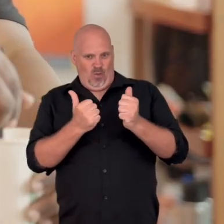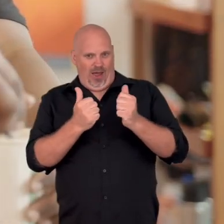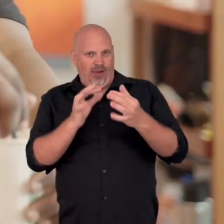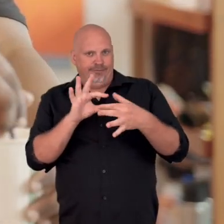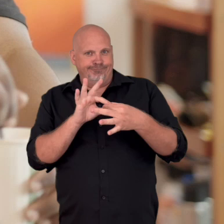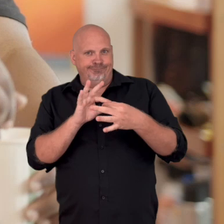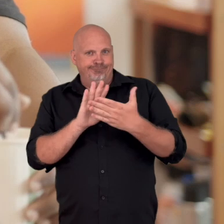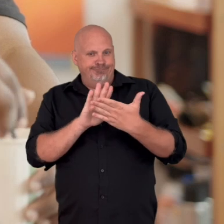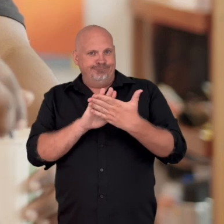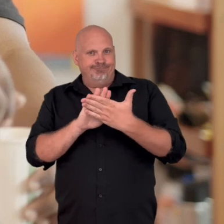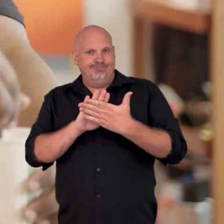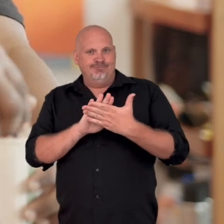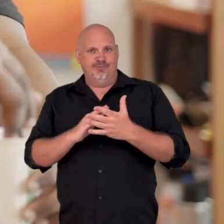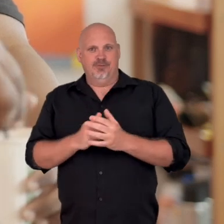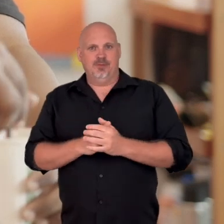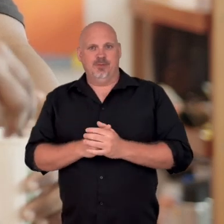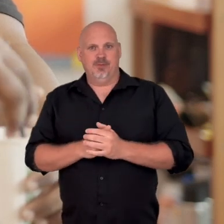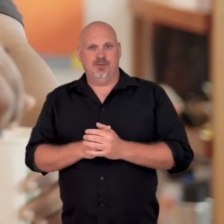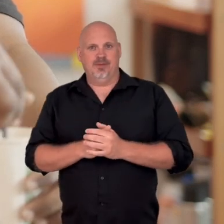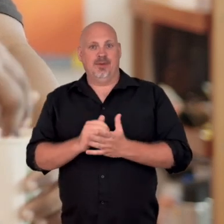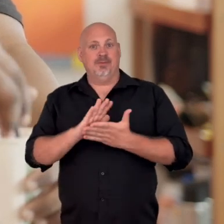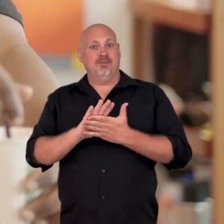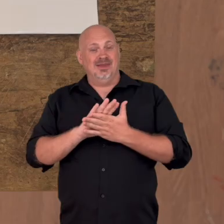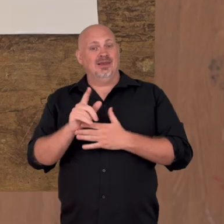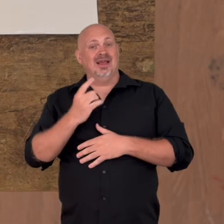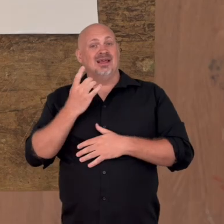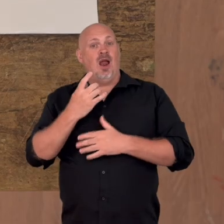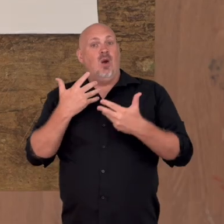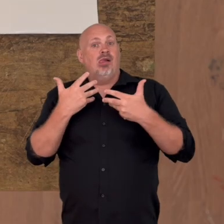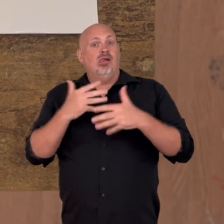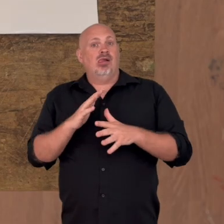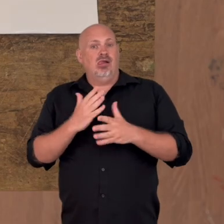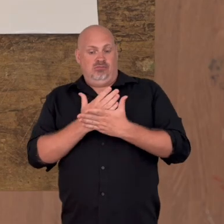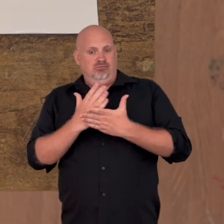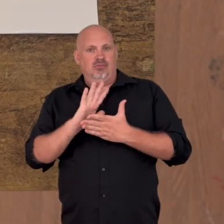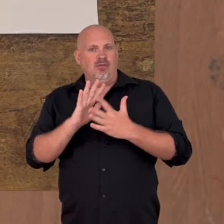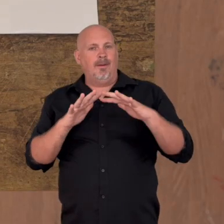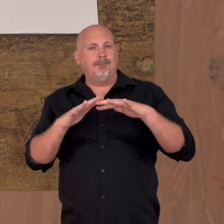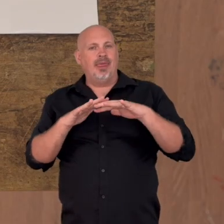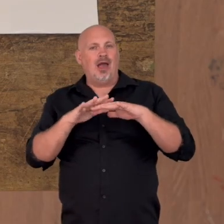and you can see that in the work look at that